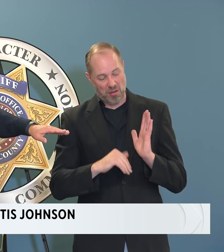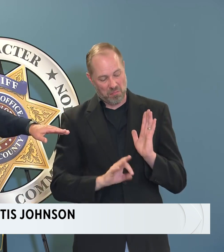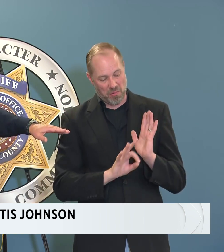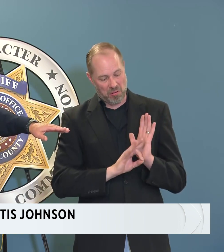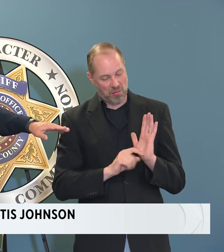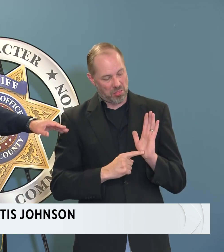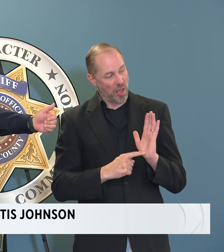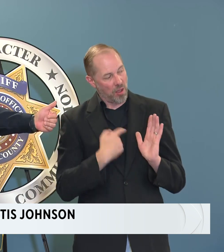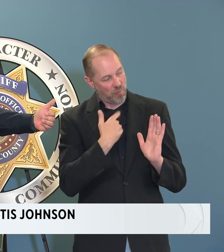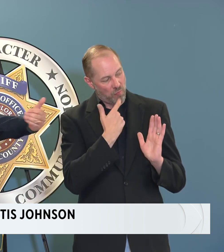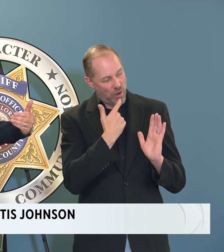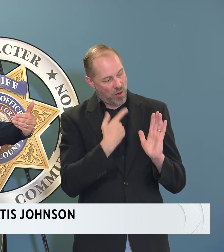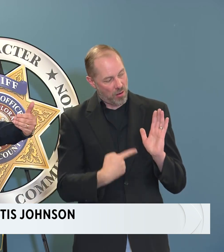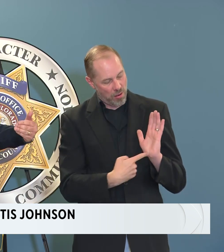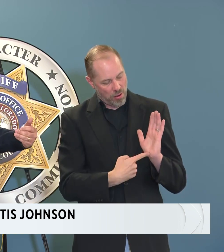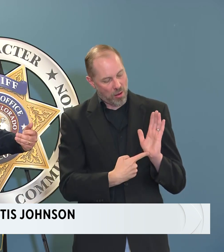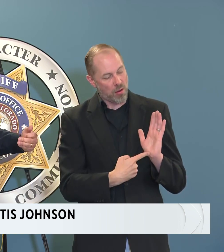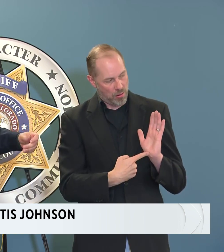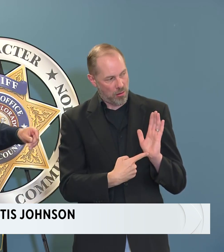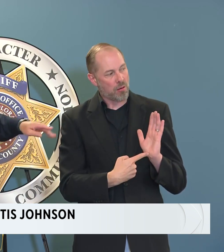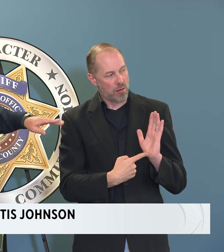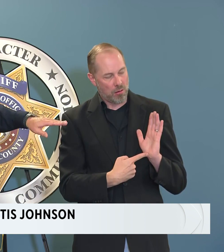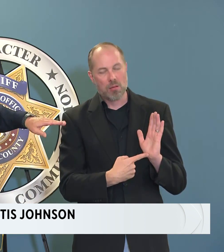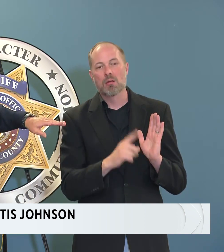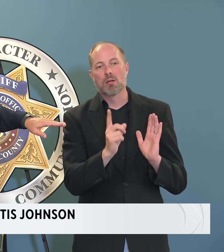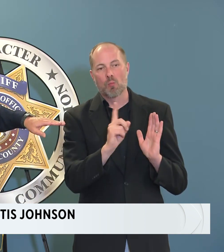TRAILHEAD. AND YOU CAN SEE THAT